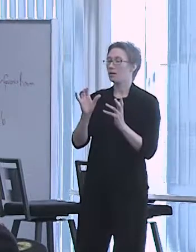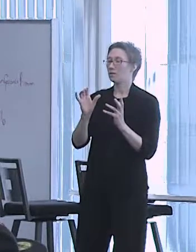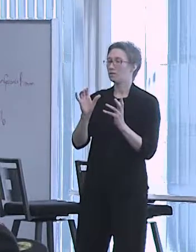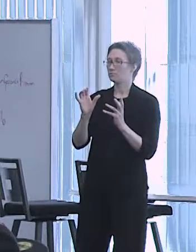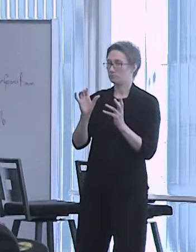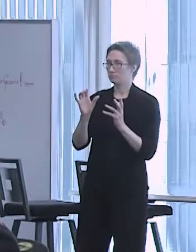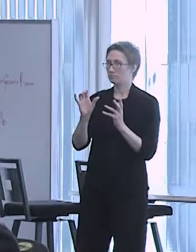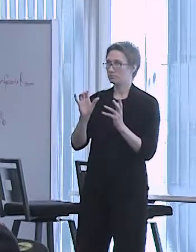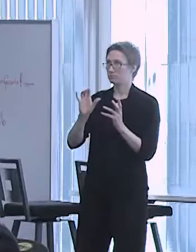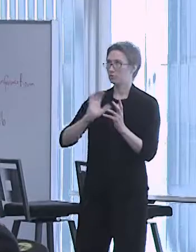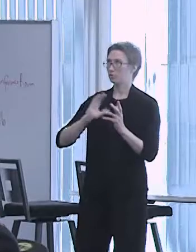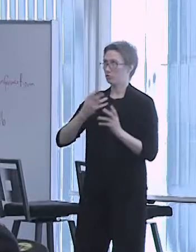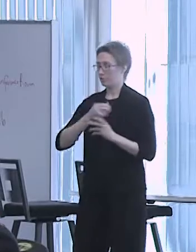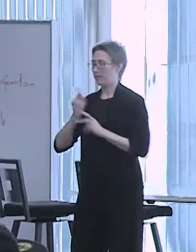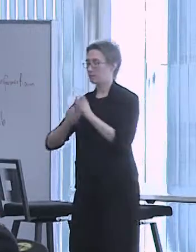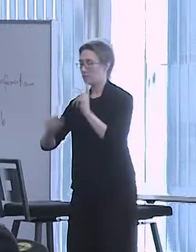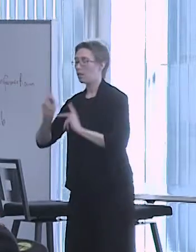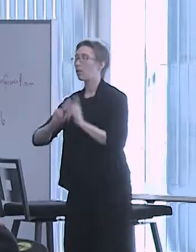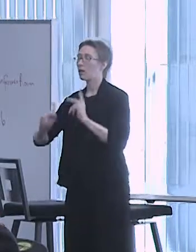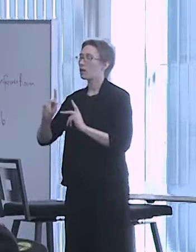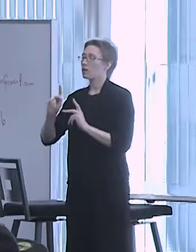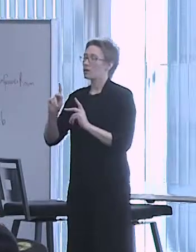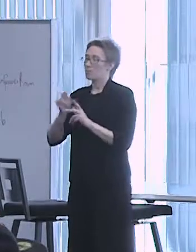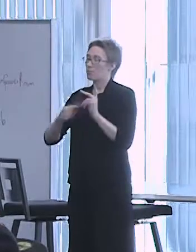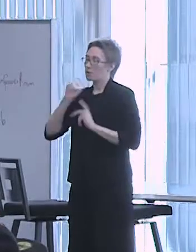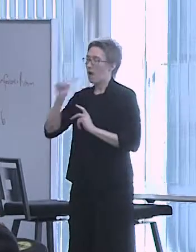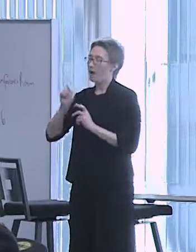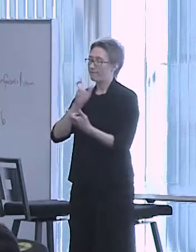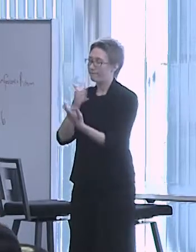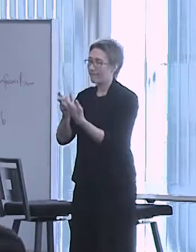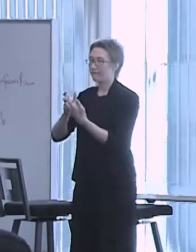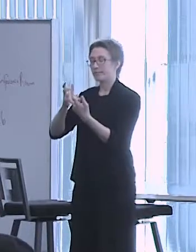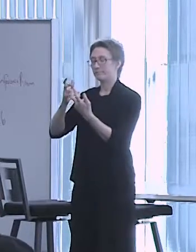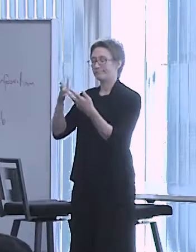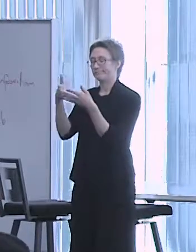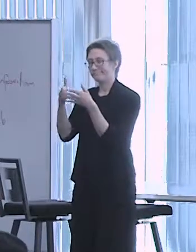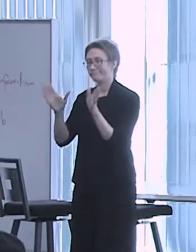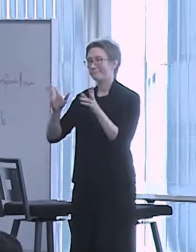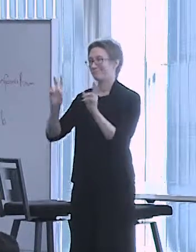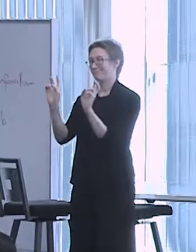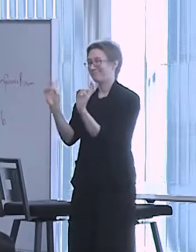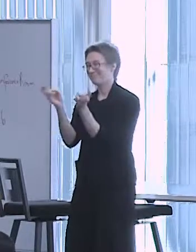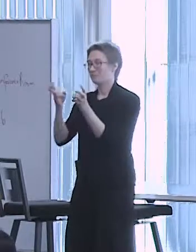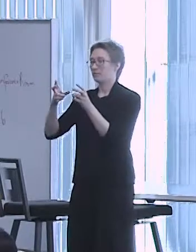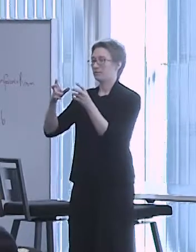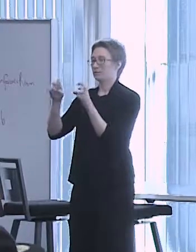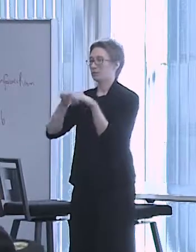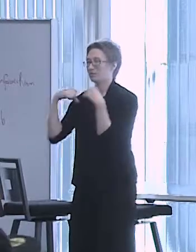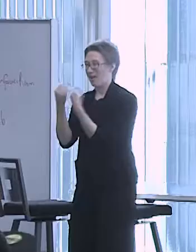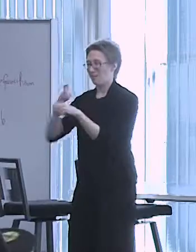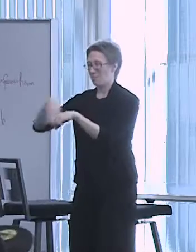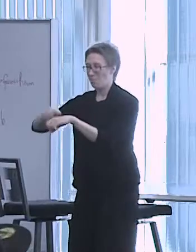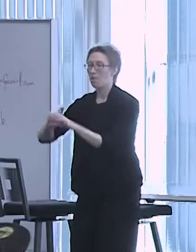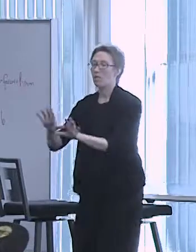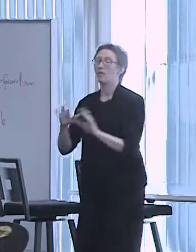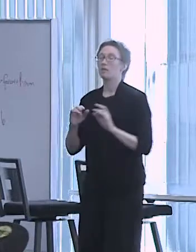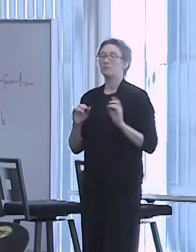before they transitioned. Not to mention, Black and Latino trans women are more likely